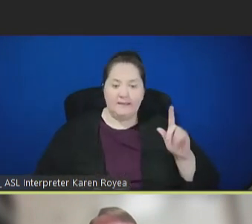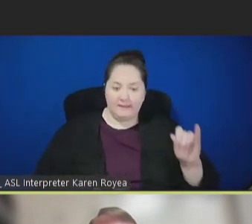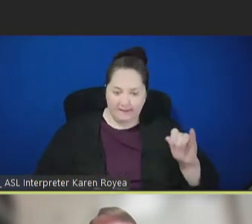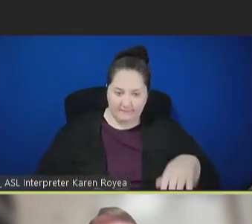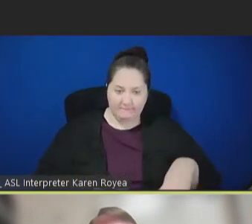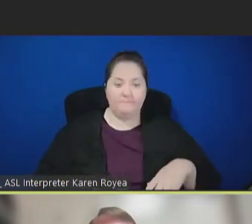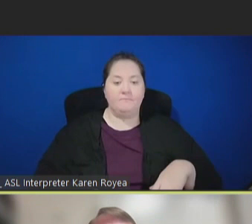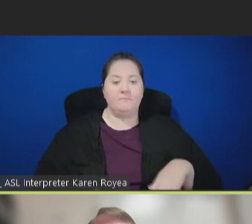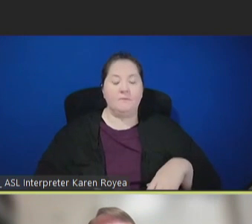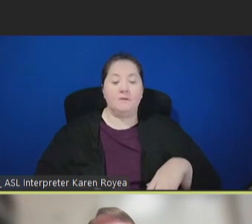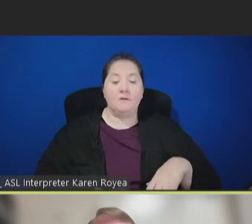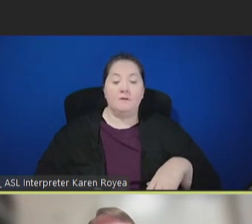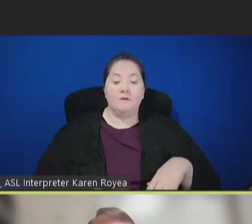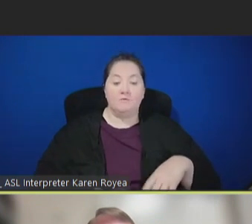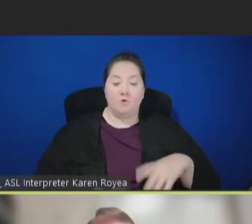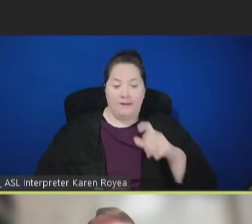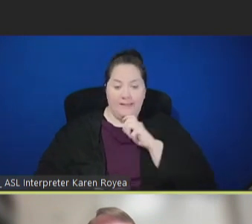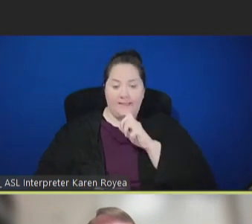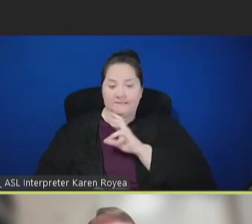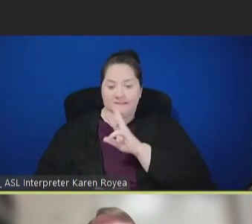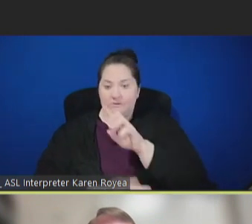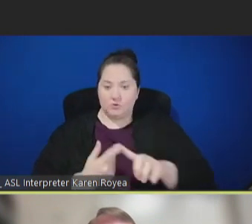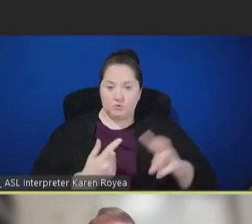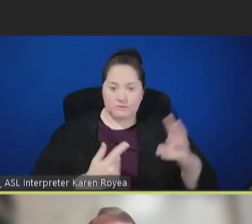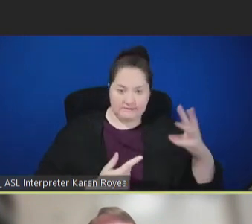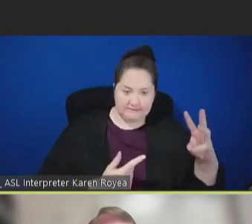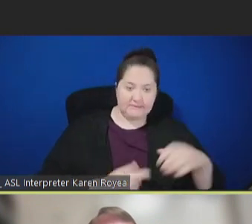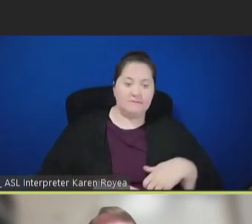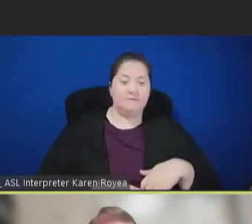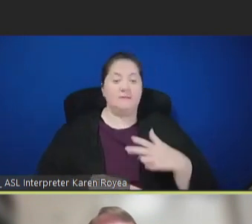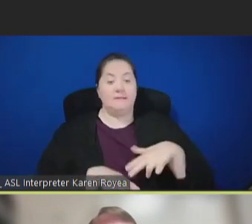National Institute of Allergy and Infectious Diseases provided extensive support to advance